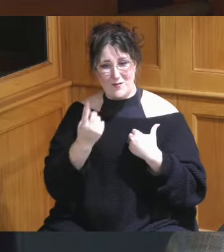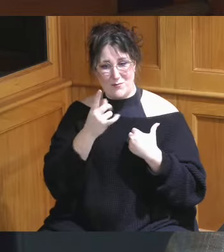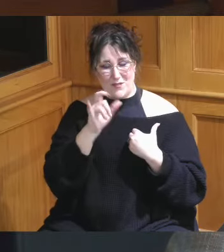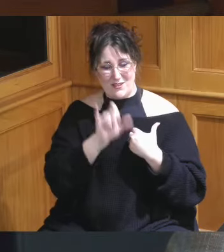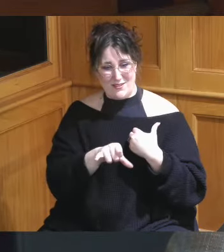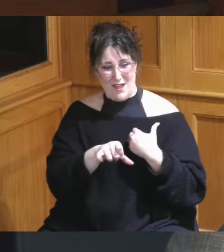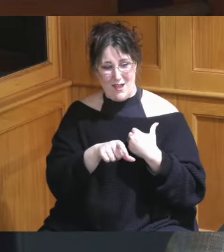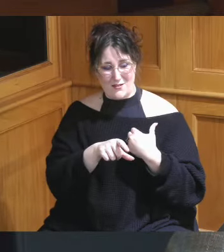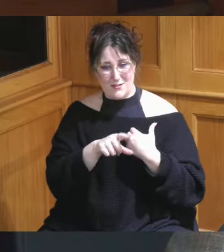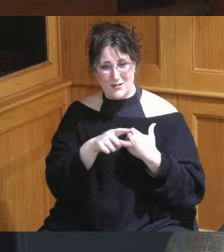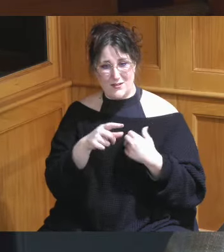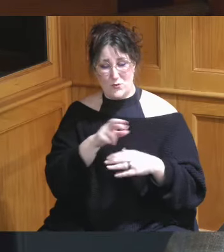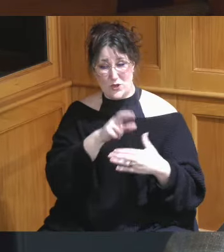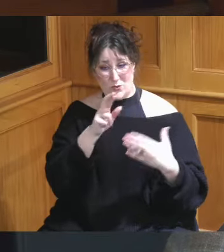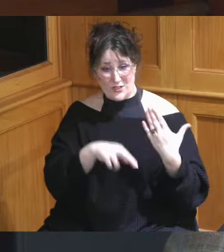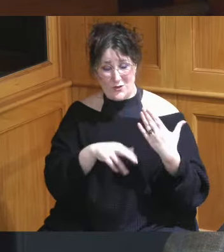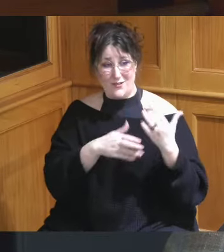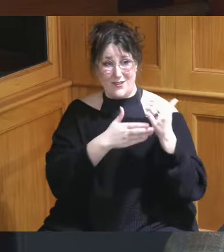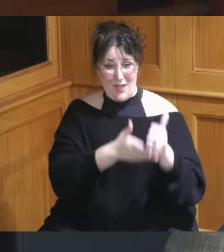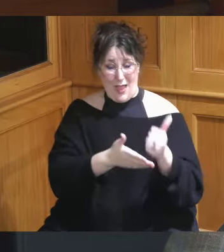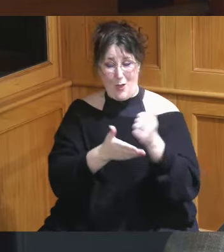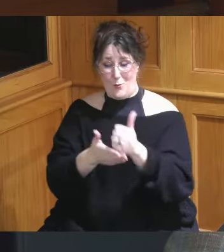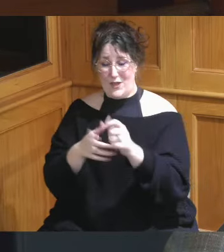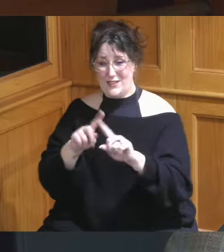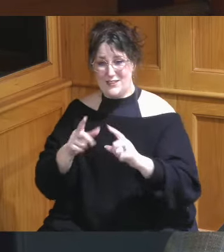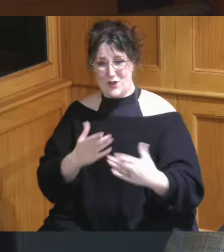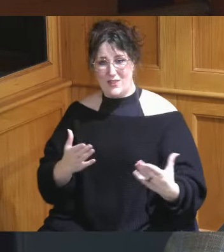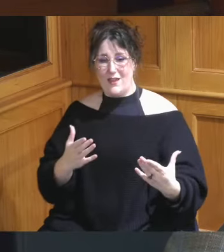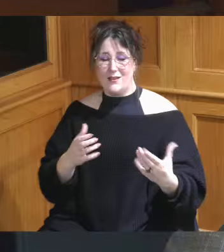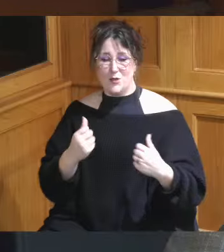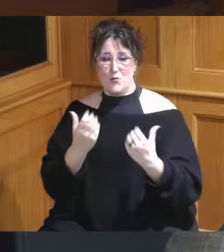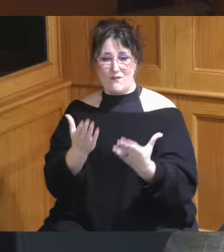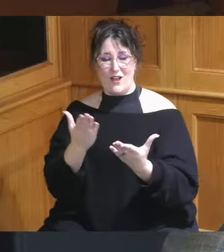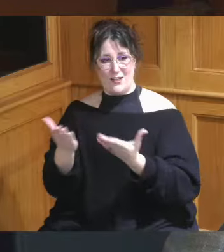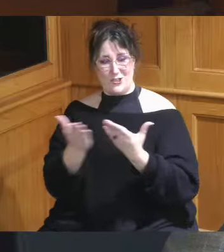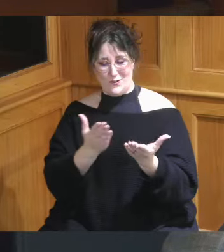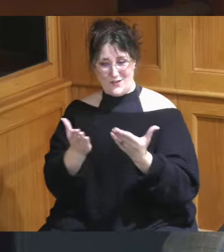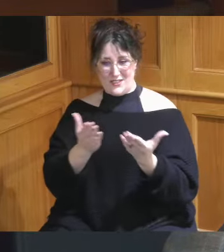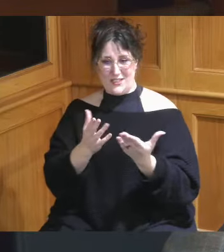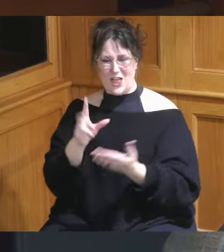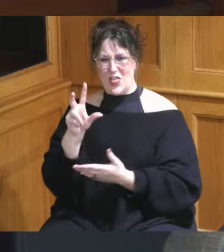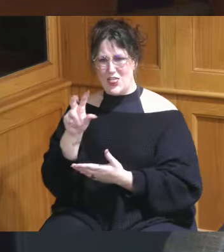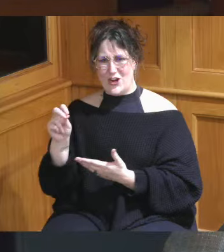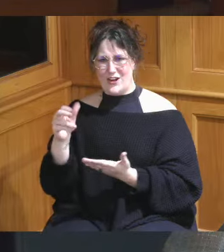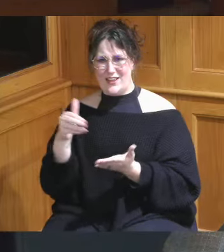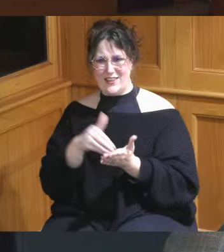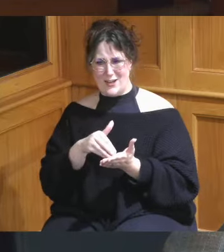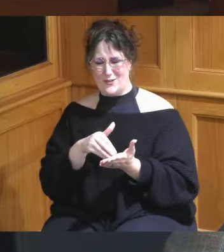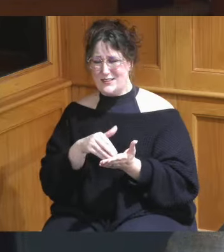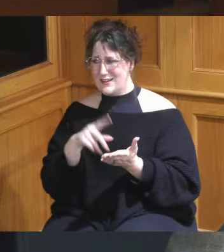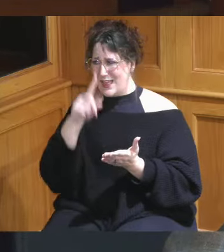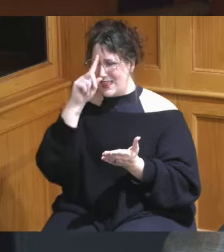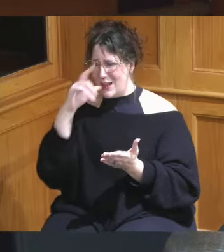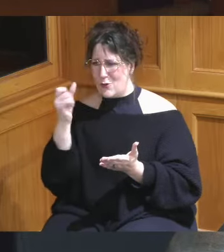with results of helping and and providing services of 30,000. And I think that's a huge thing